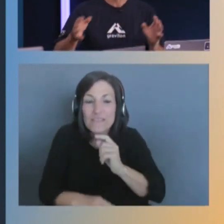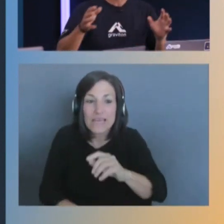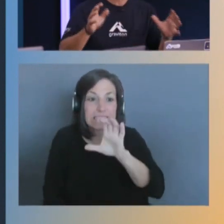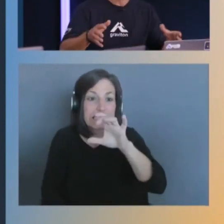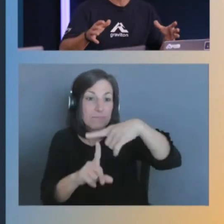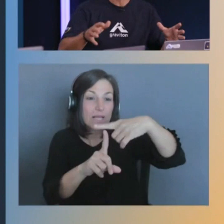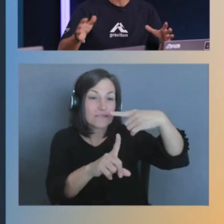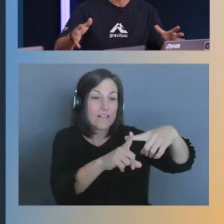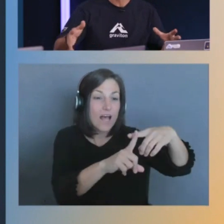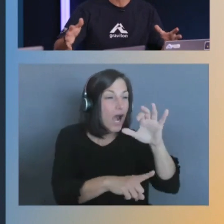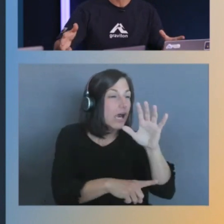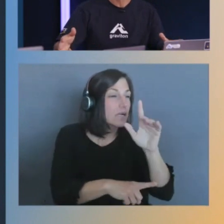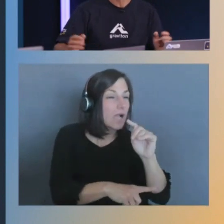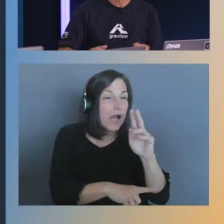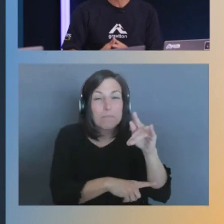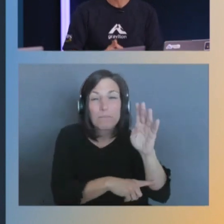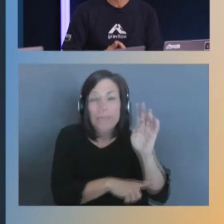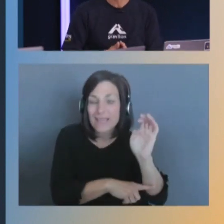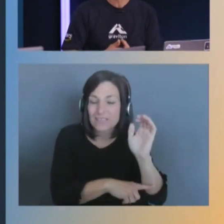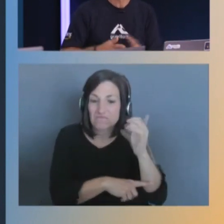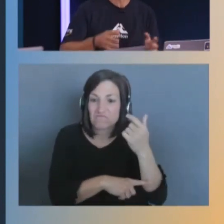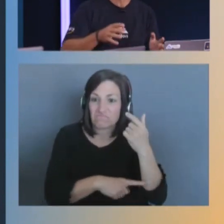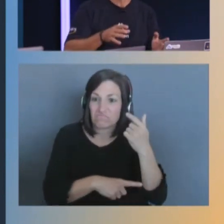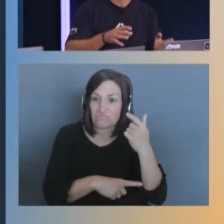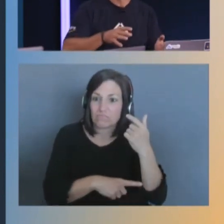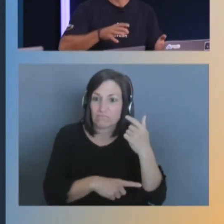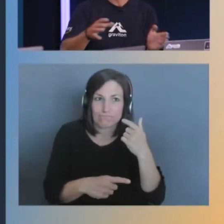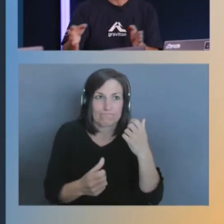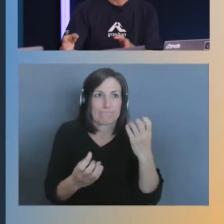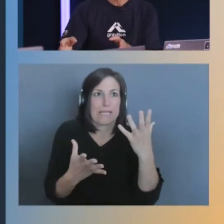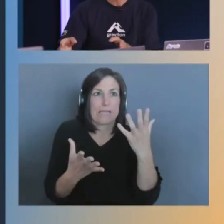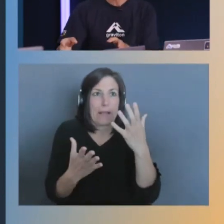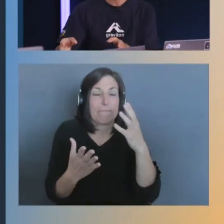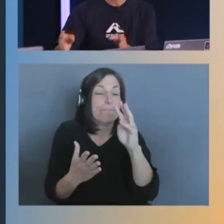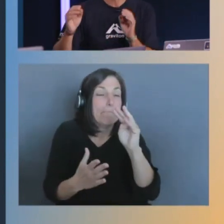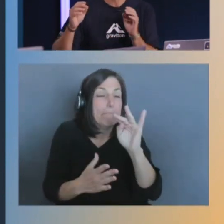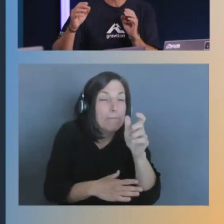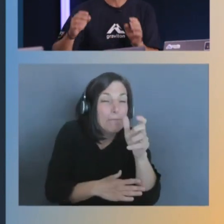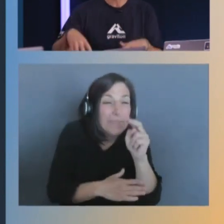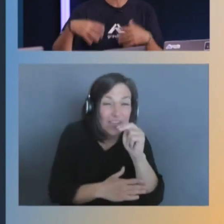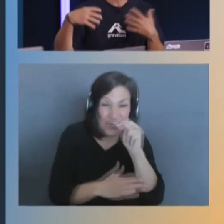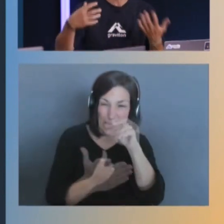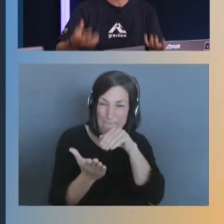couple million lines of C++, took them a couple weeks to recompile that